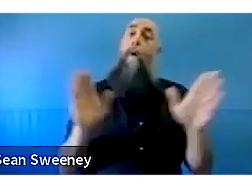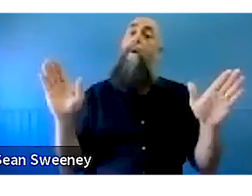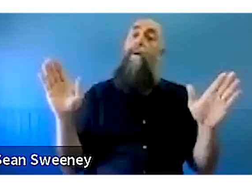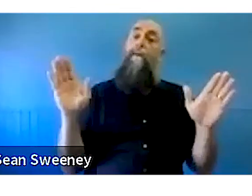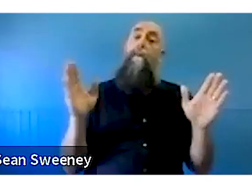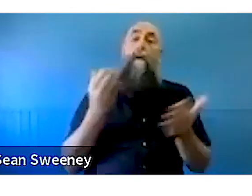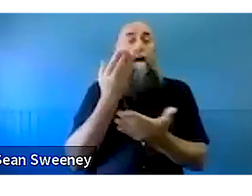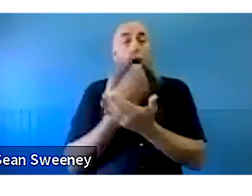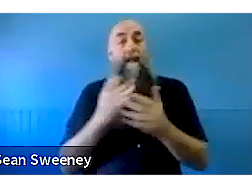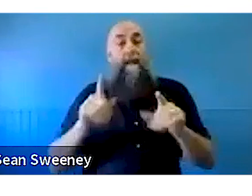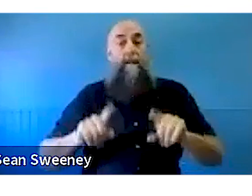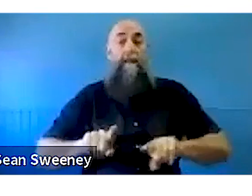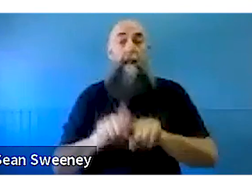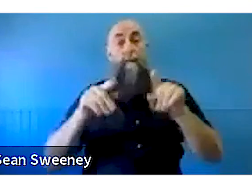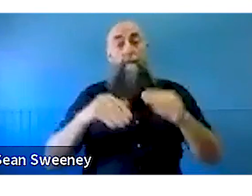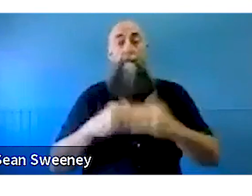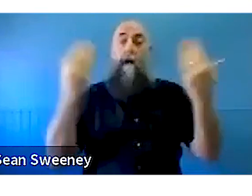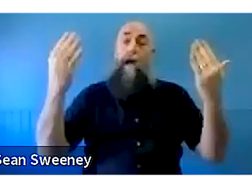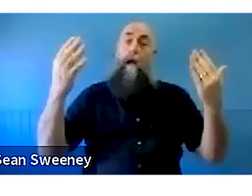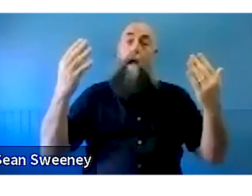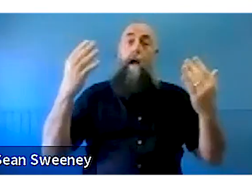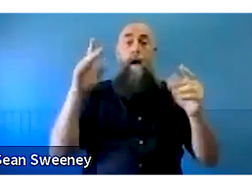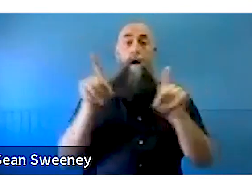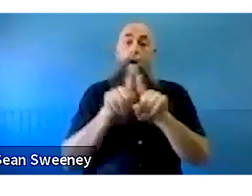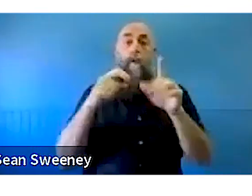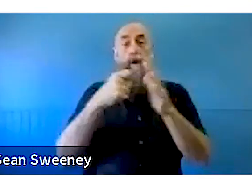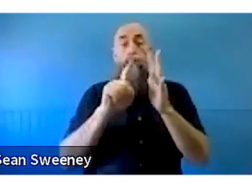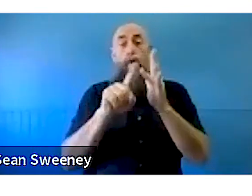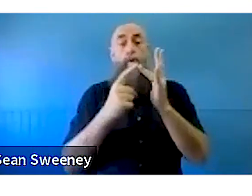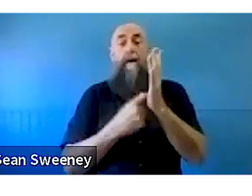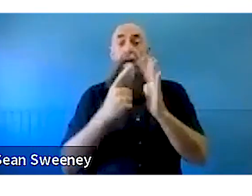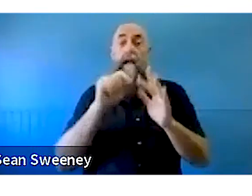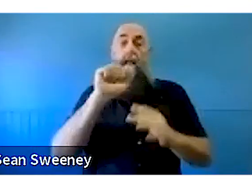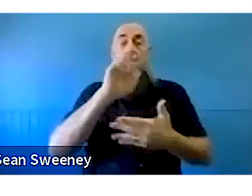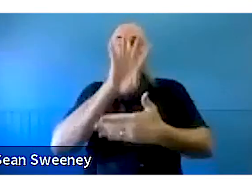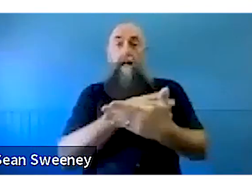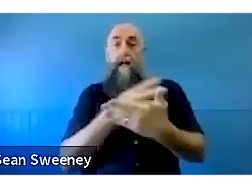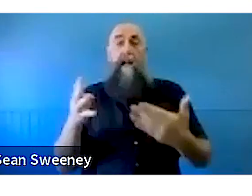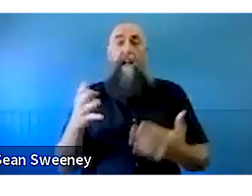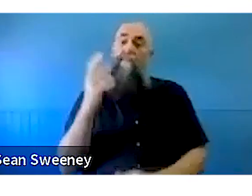biggest opening on the Koori calendar, it is just rude.